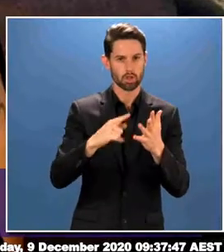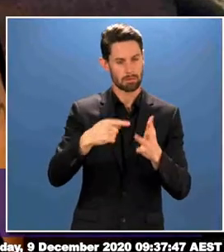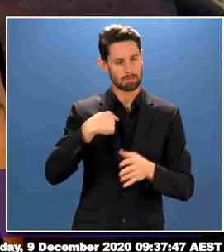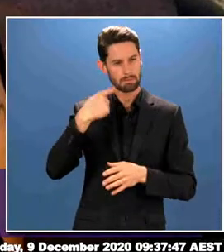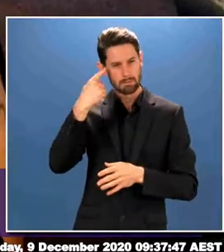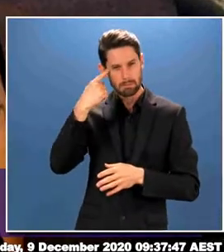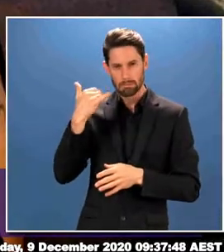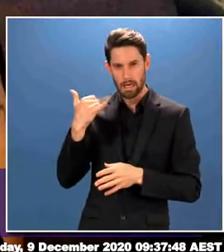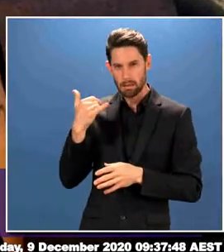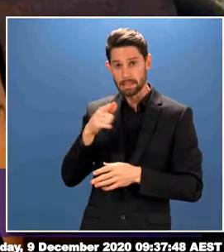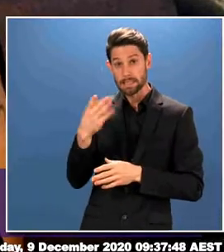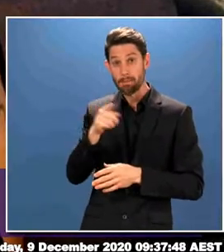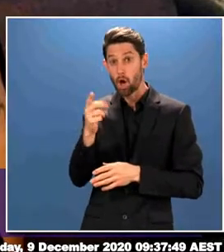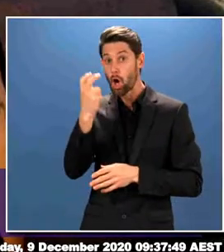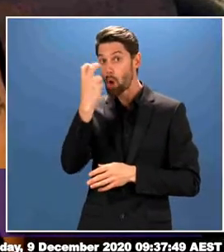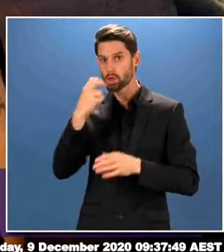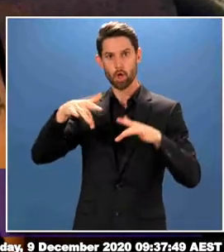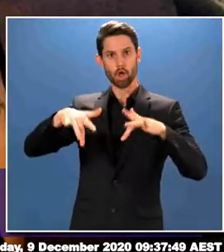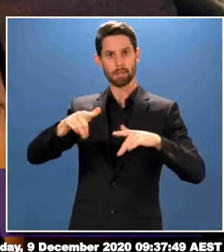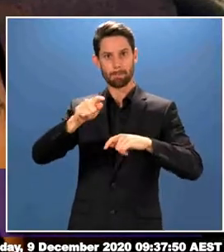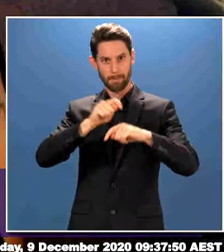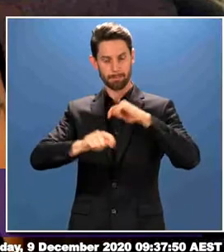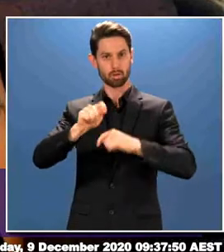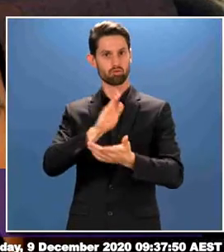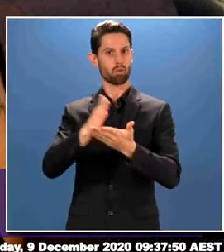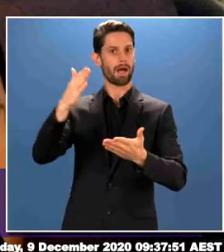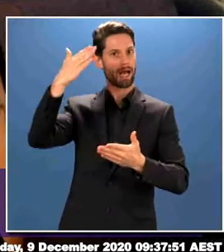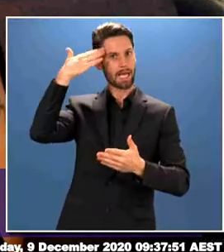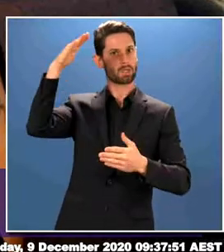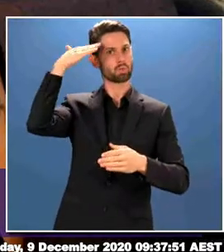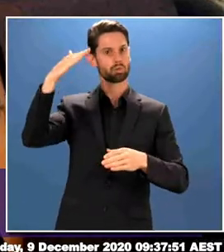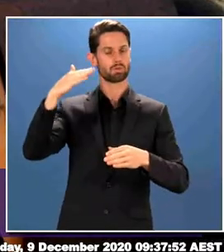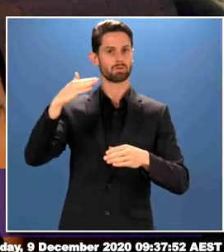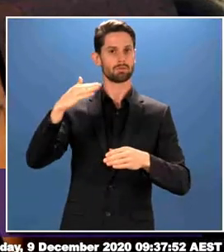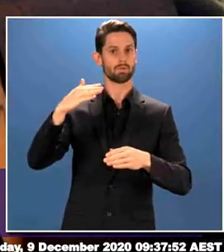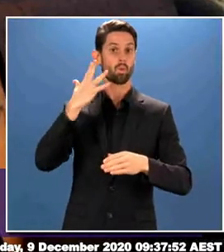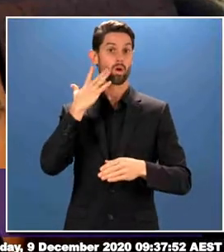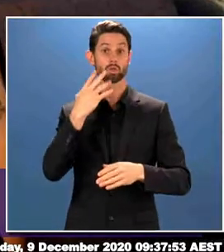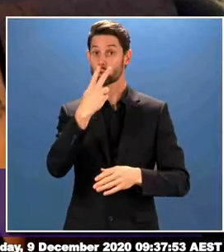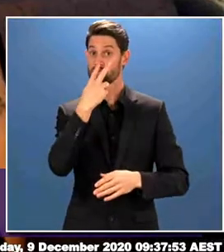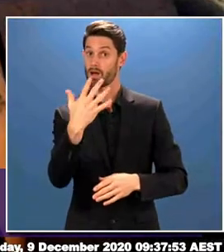have fully transitioned into adulthood by the age of 25 like most people anticipate young people will.